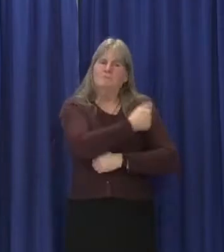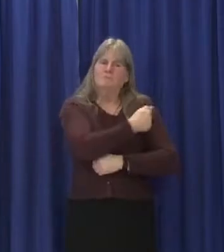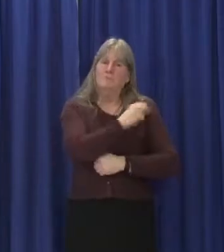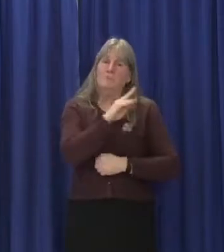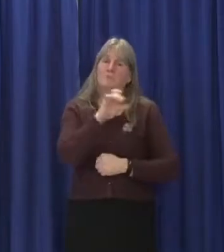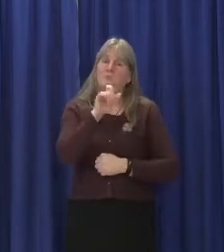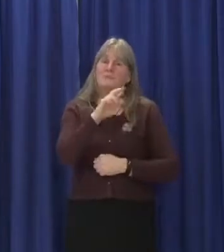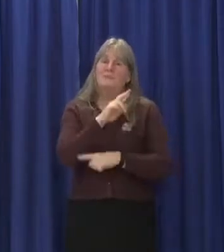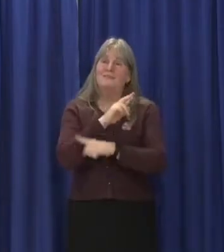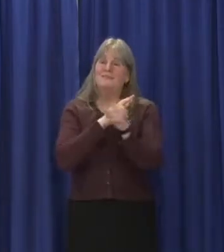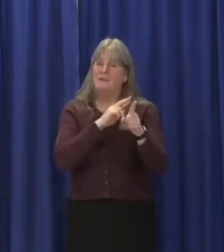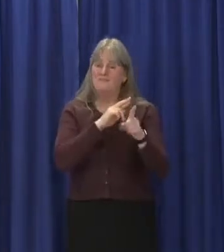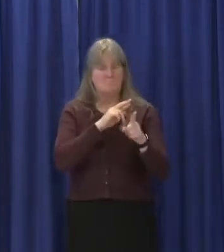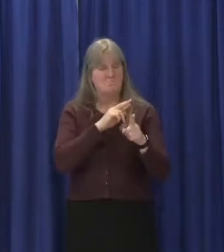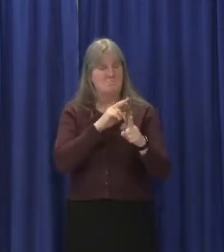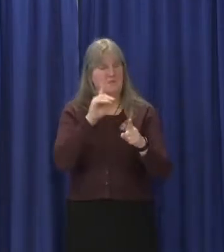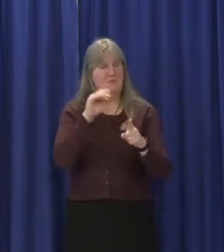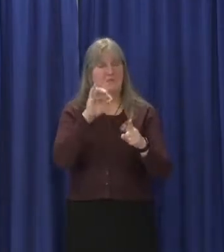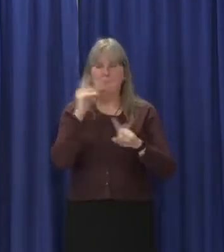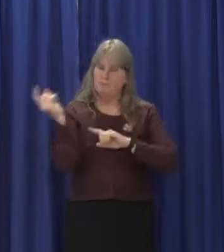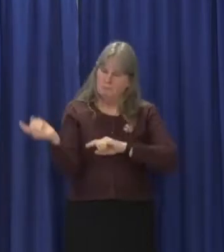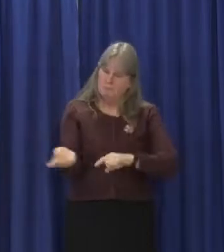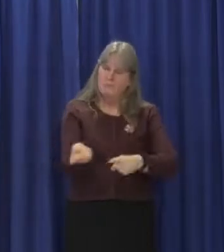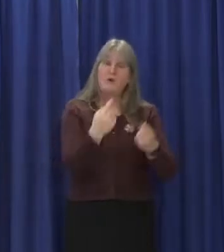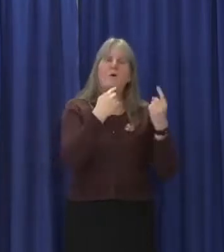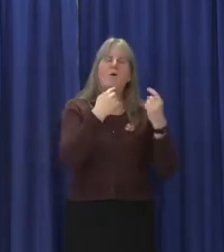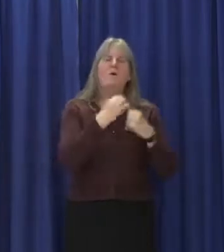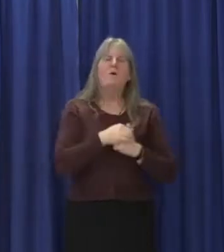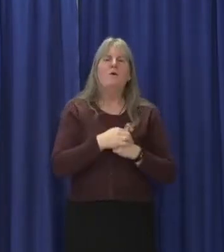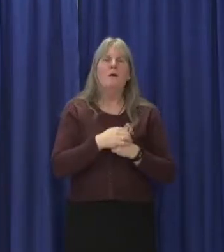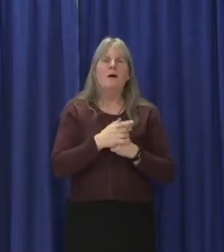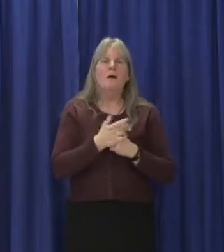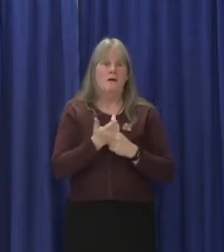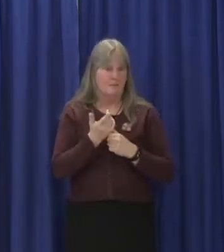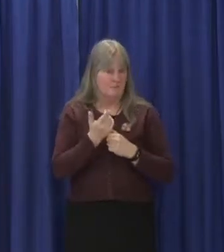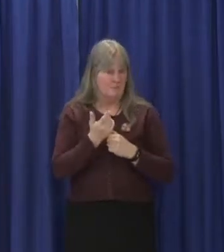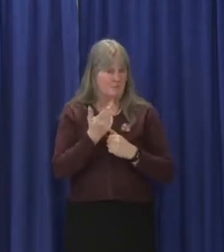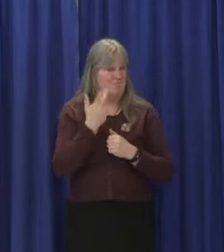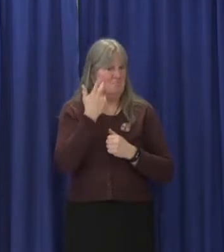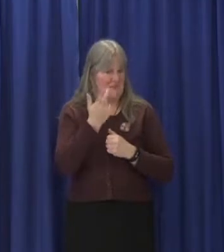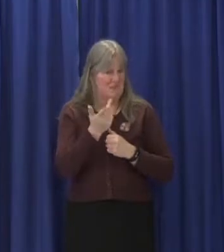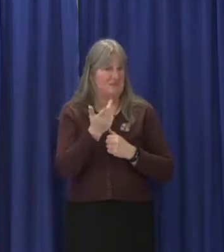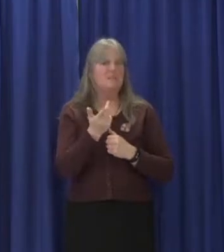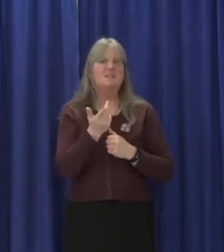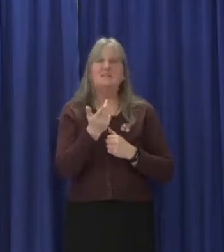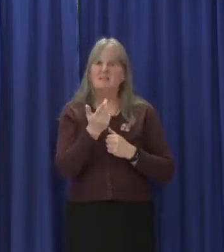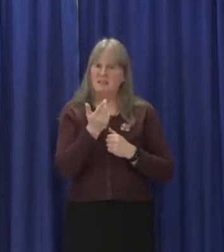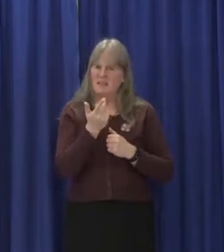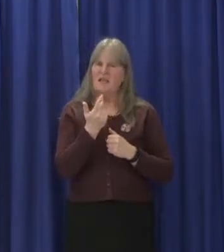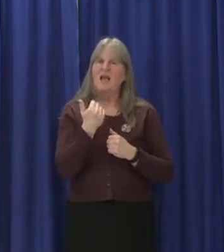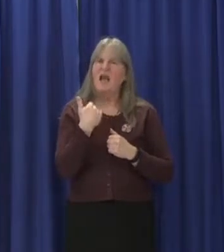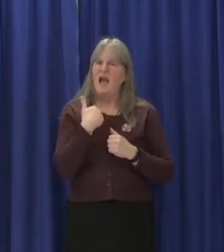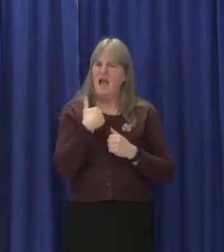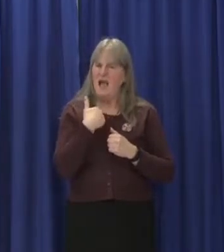of people going in December and there were some problems in getting the shots. We see that that has declined a bit, so there's open spots